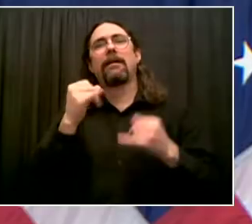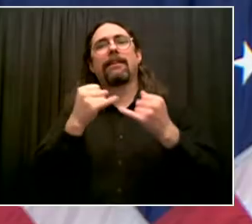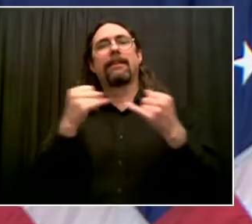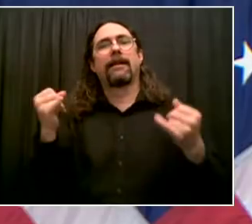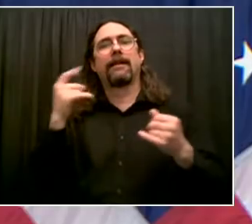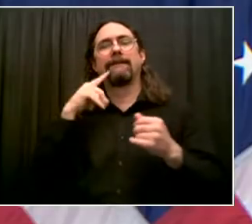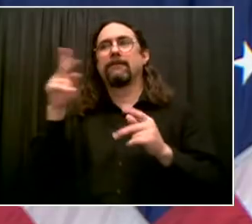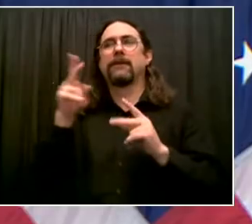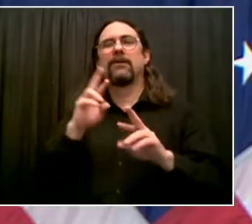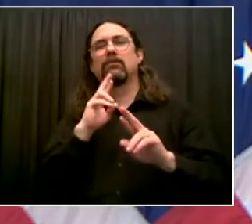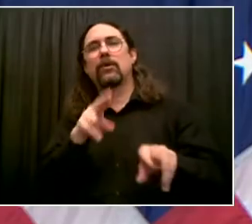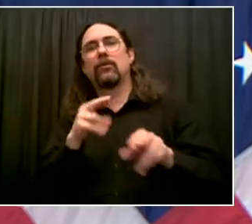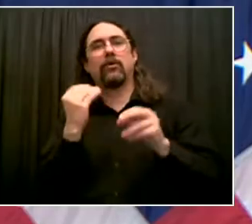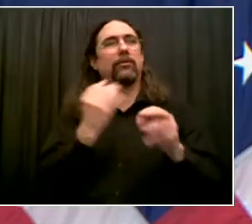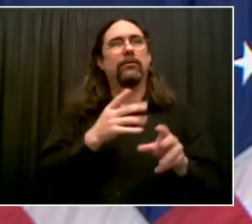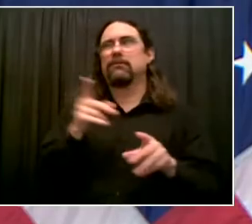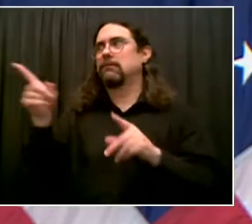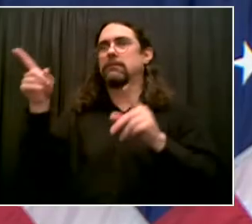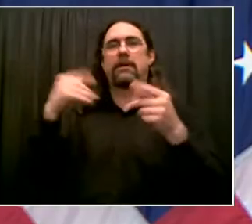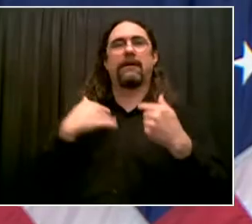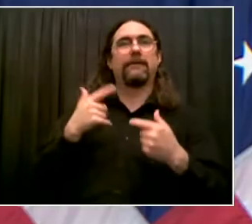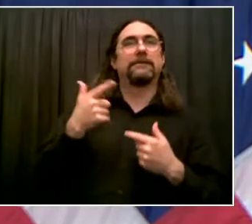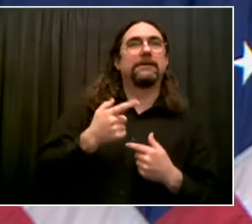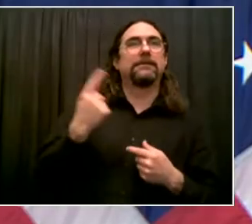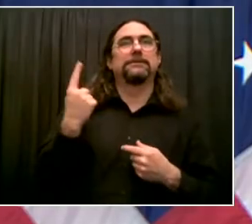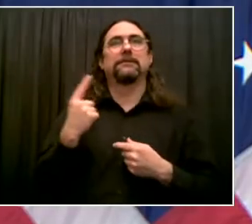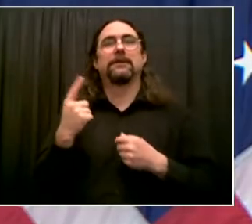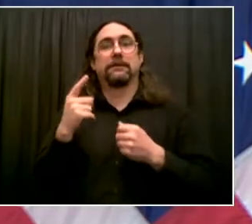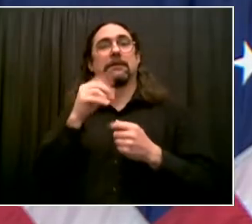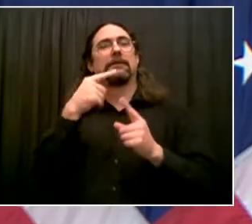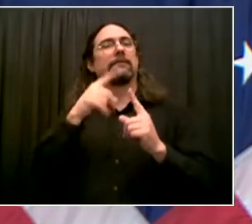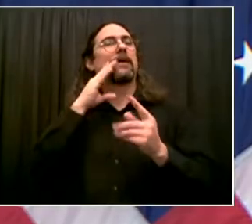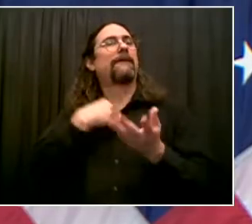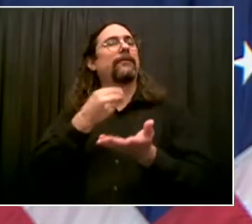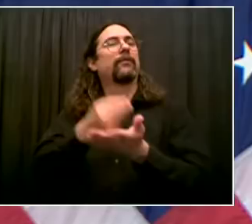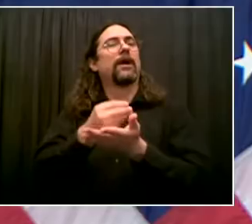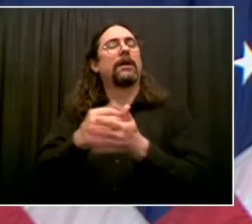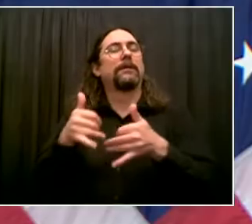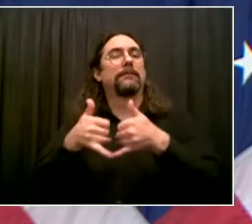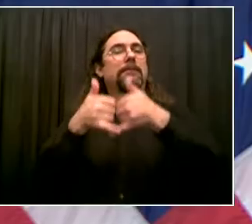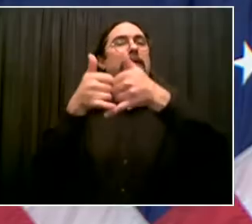ABOUT AN ILLEGAL GUN OUT THERE